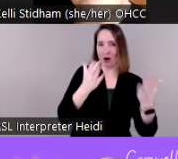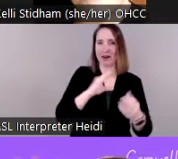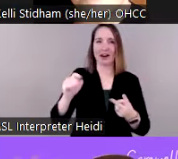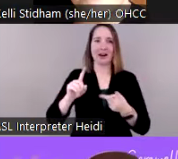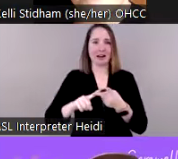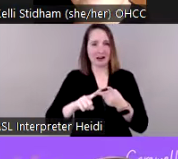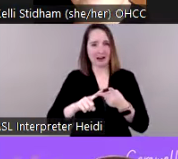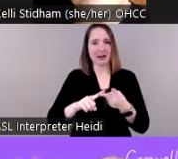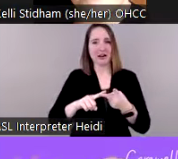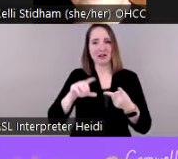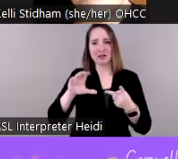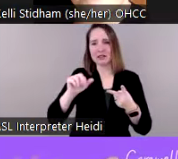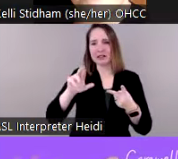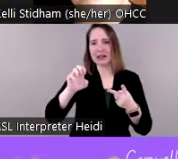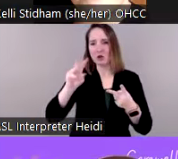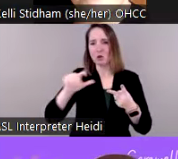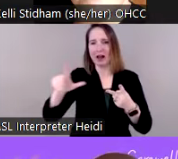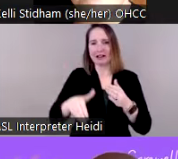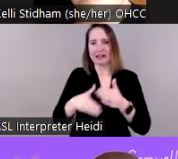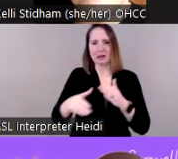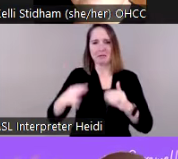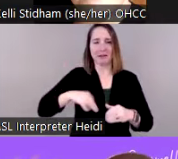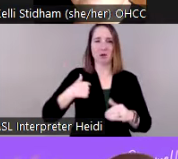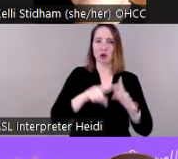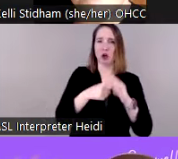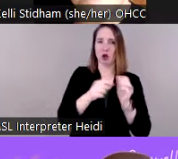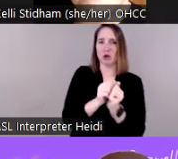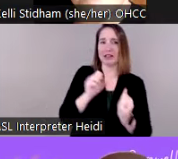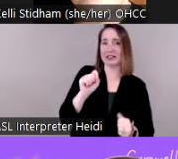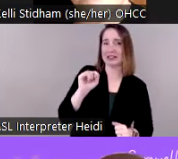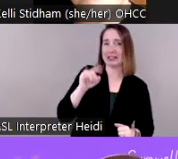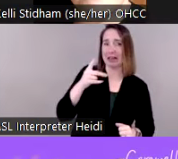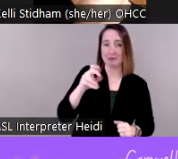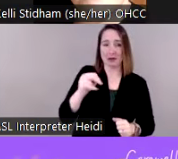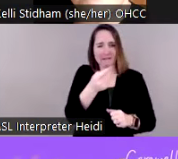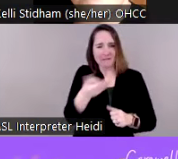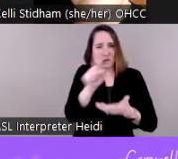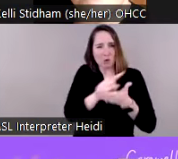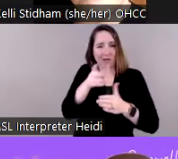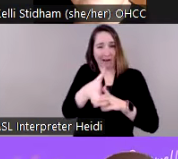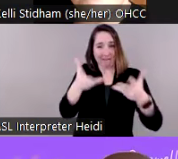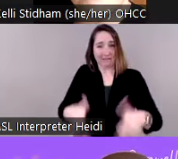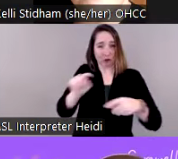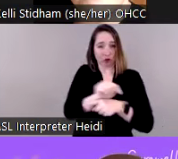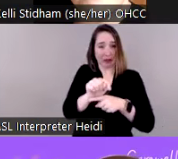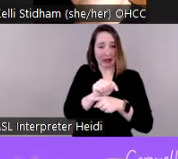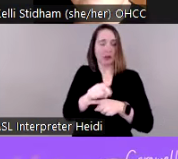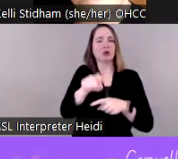benefit. So first we'll start with the stipends. A few weeks after you complete training